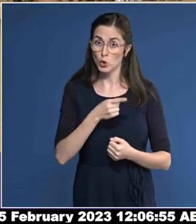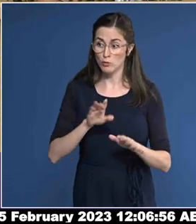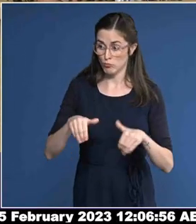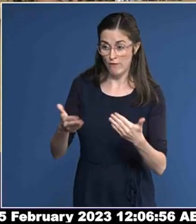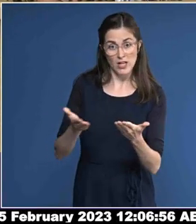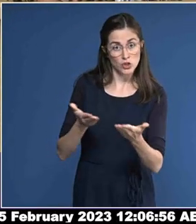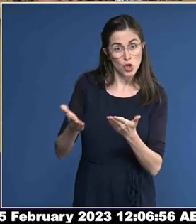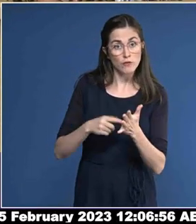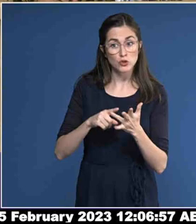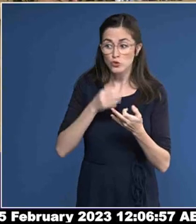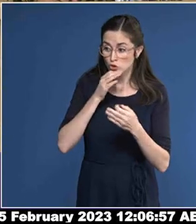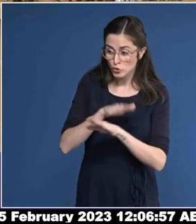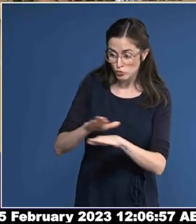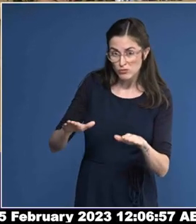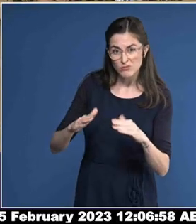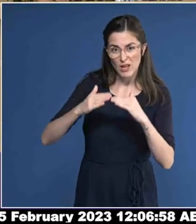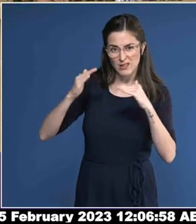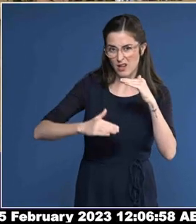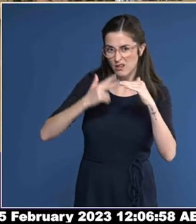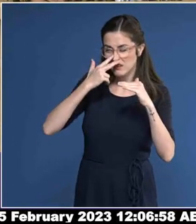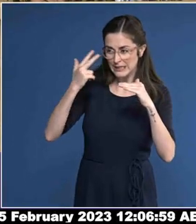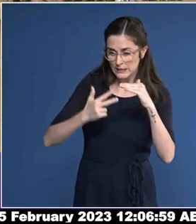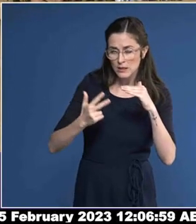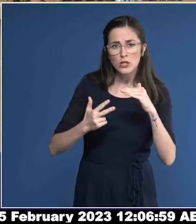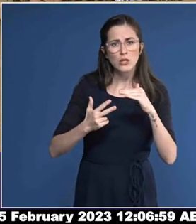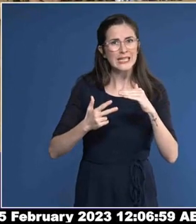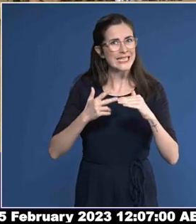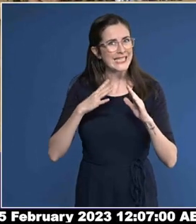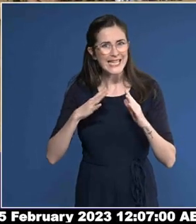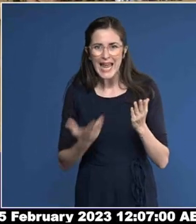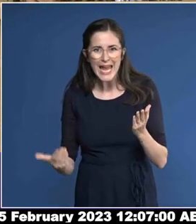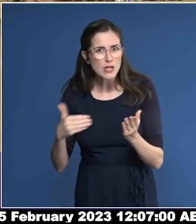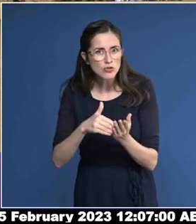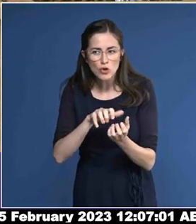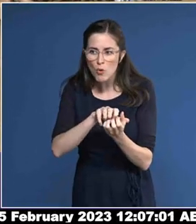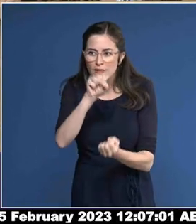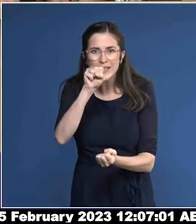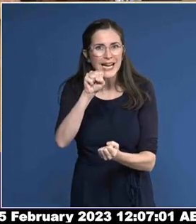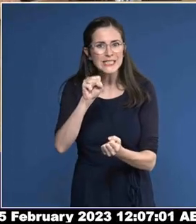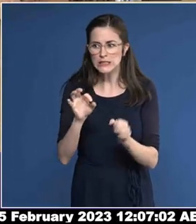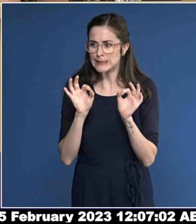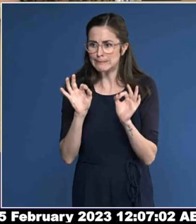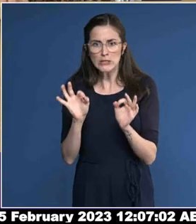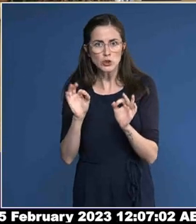are there any particular qualifications or requirements that you provide of support